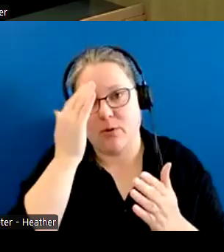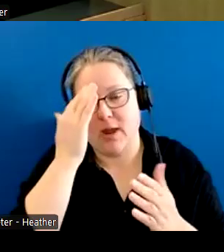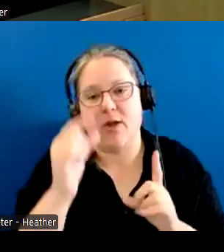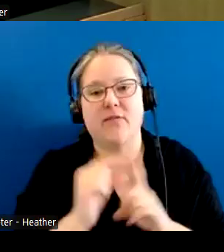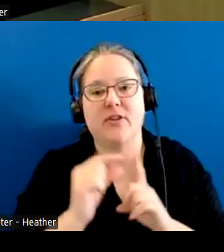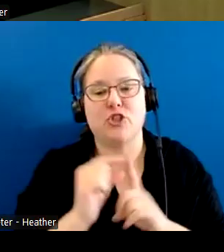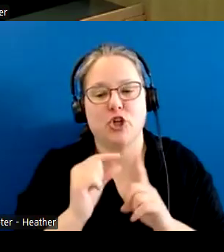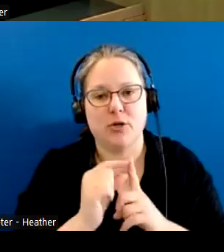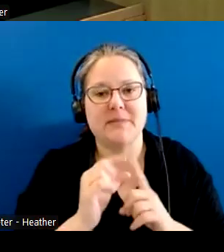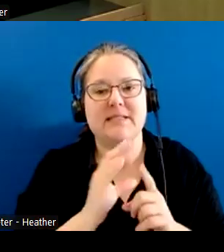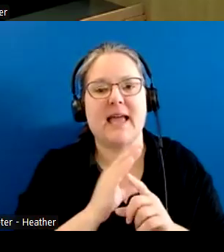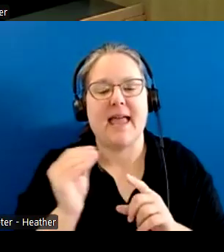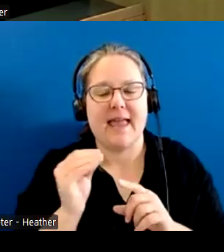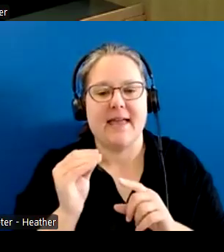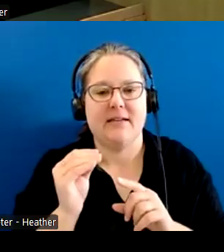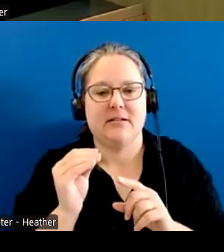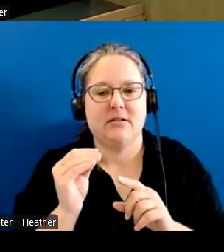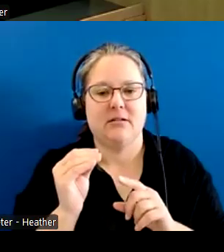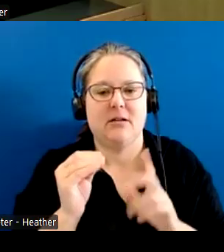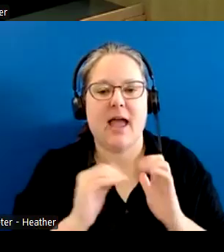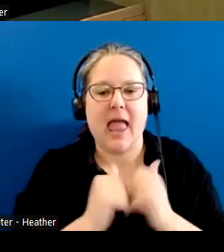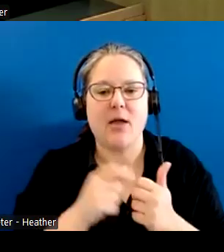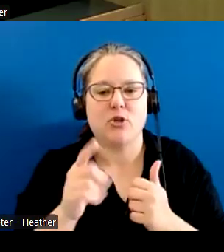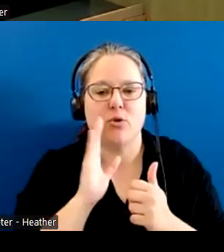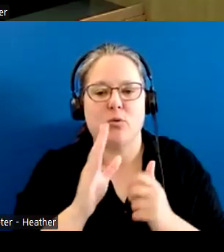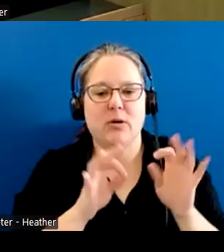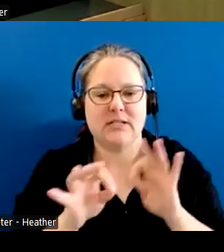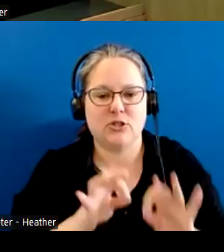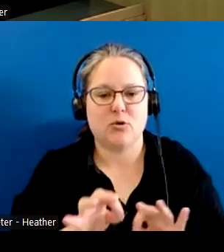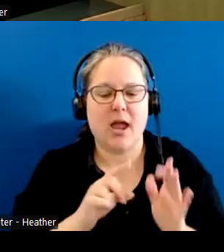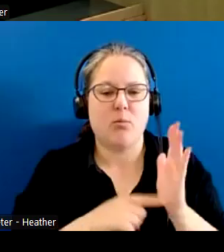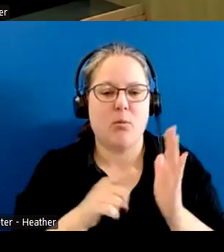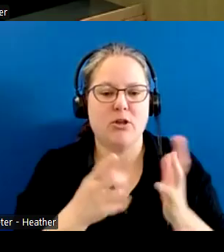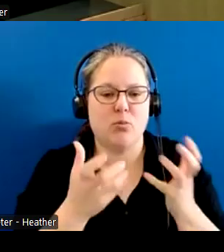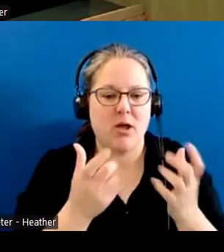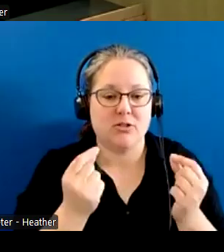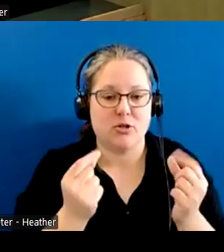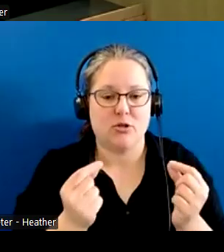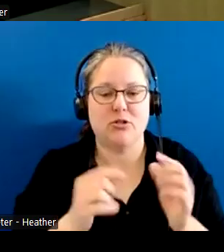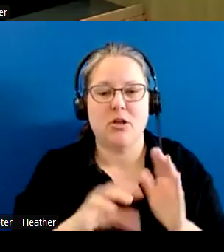the terms be really mindful about the um how you describe what you're trying to do find like a kind